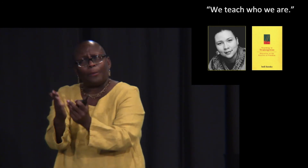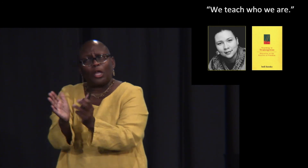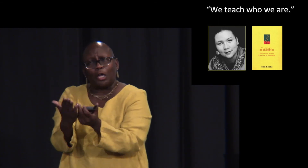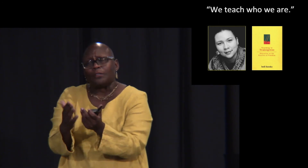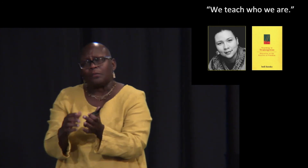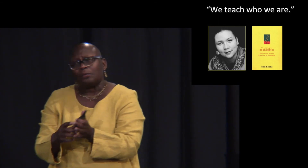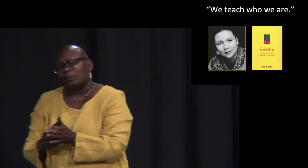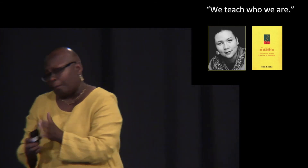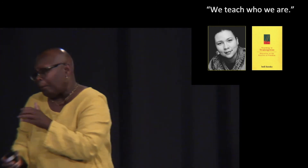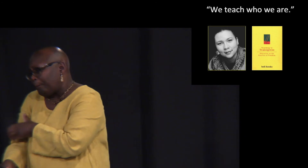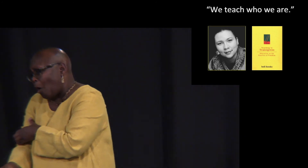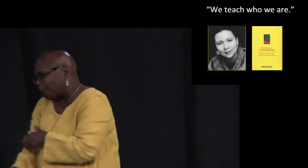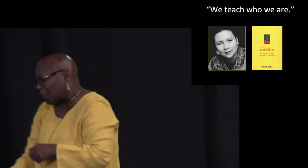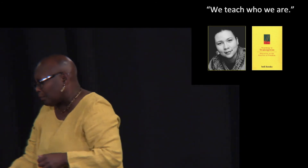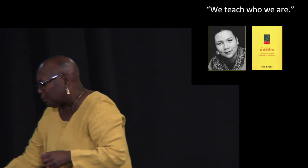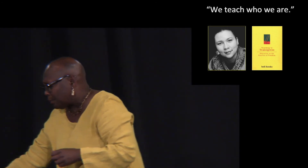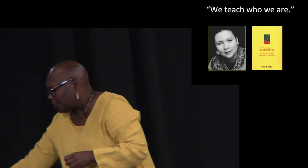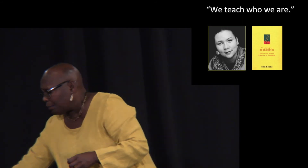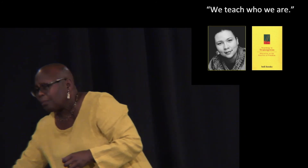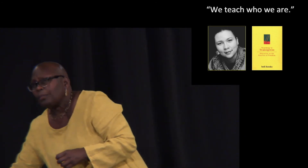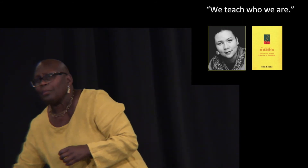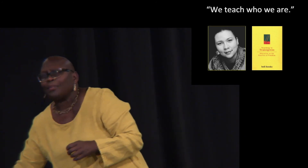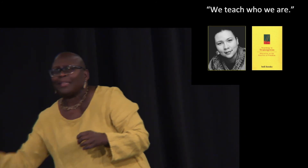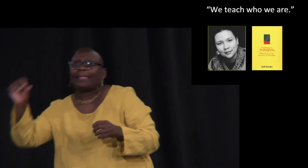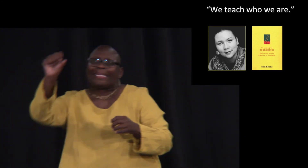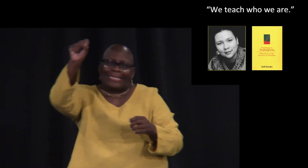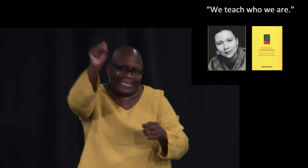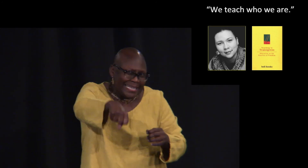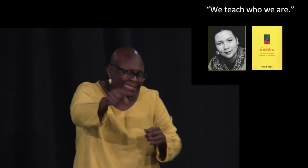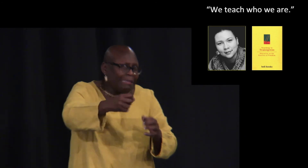We teach from our core values. We teach who we are.